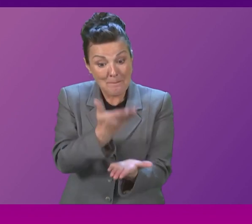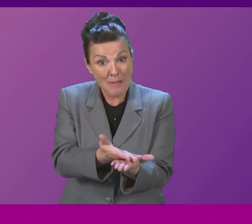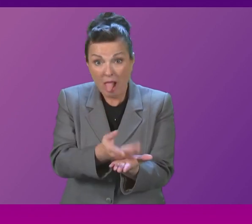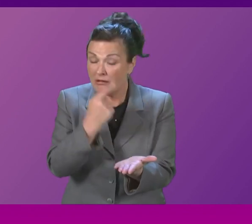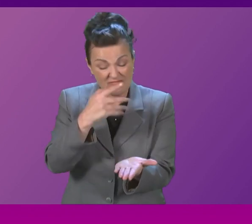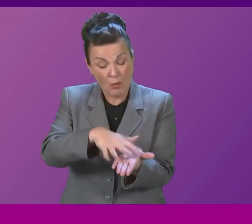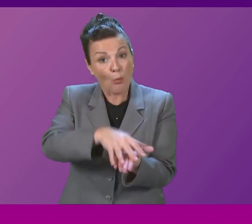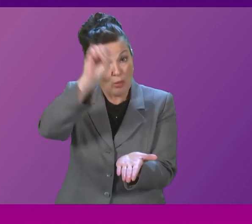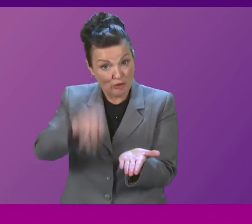and staff?